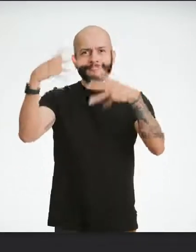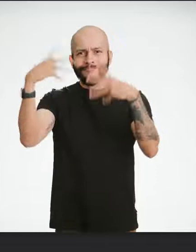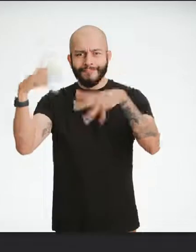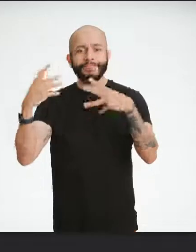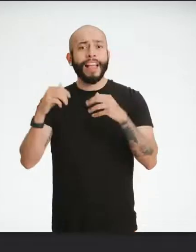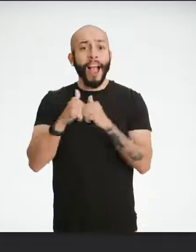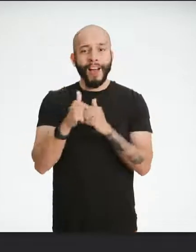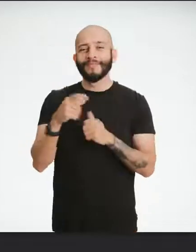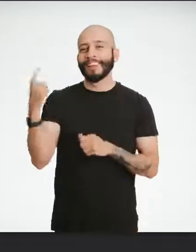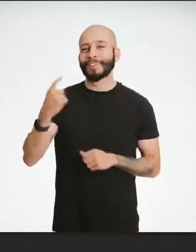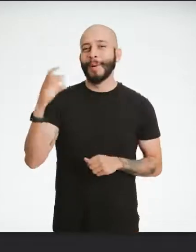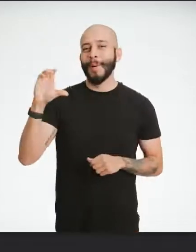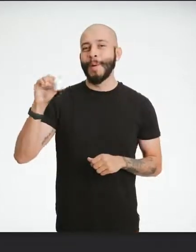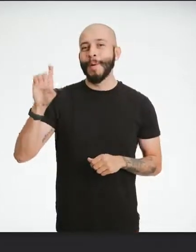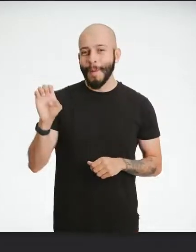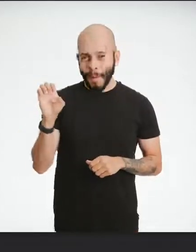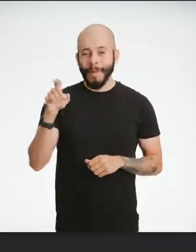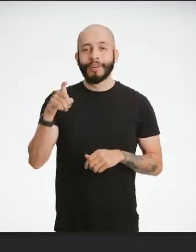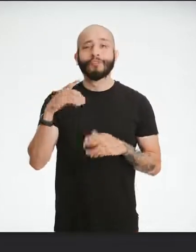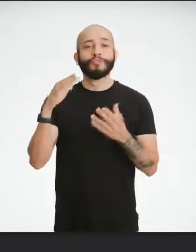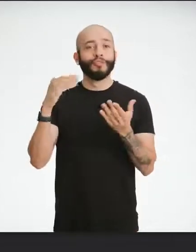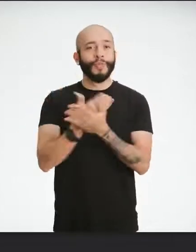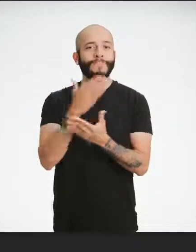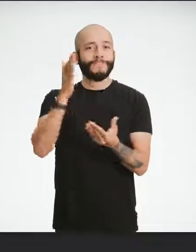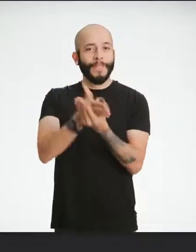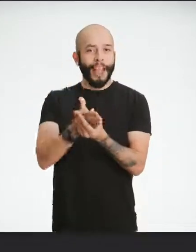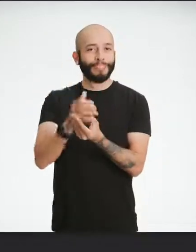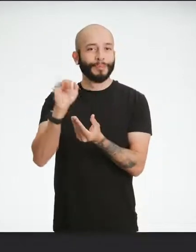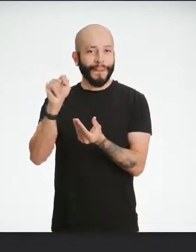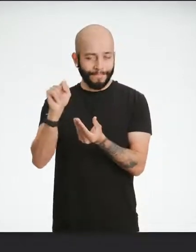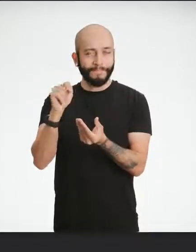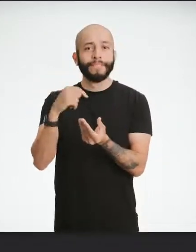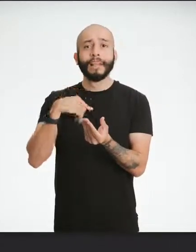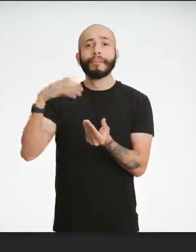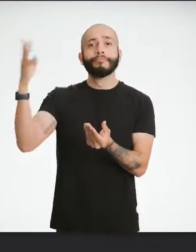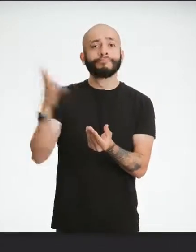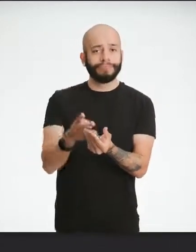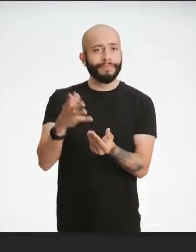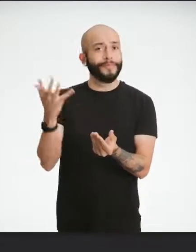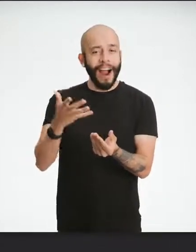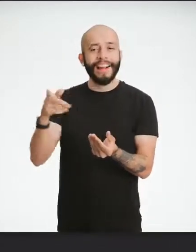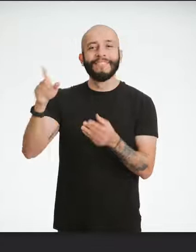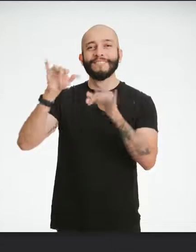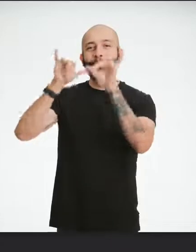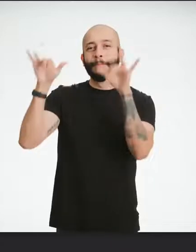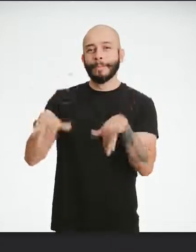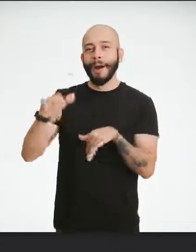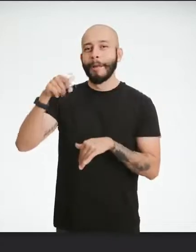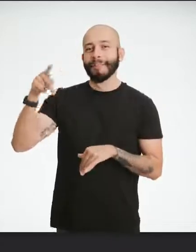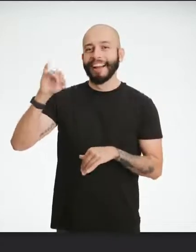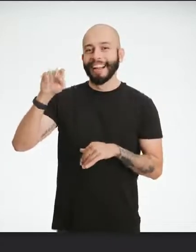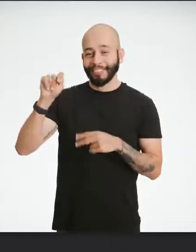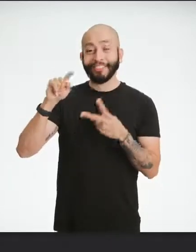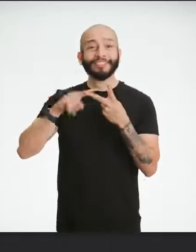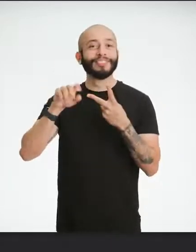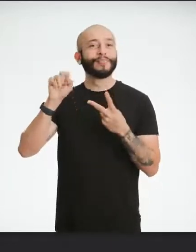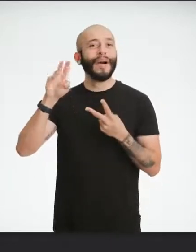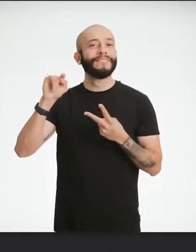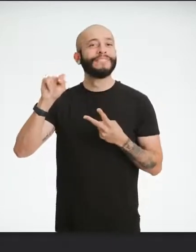in Xcode, I'll go to a new Swift file. I'll import the App Intents framework and SwiftUI.